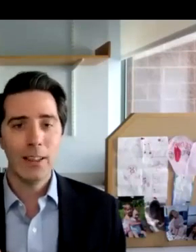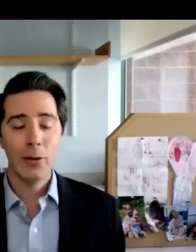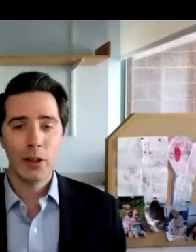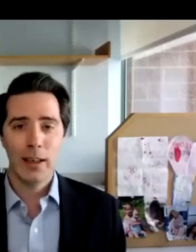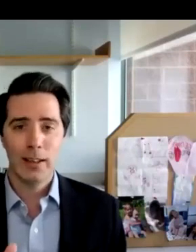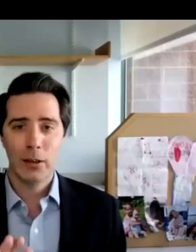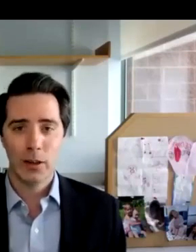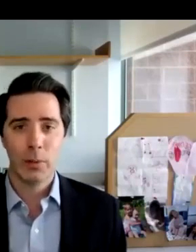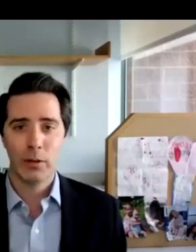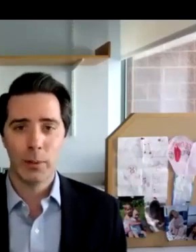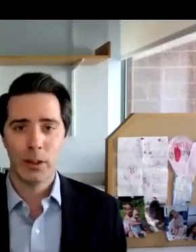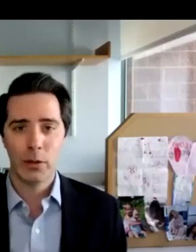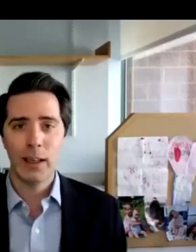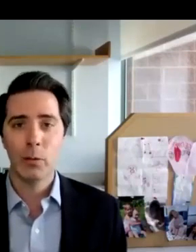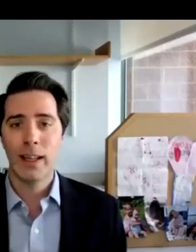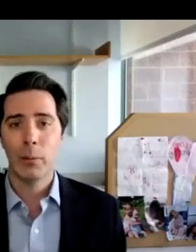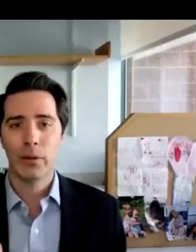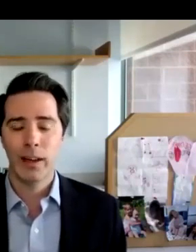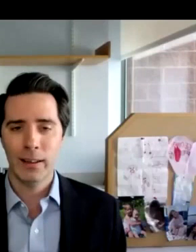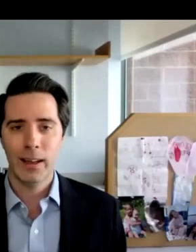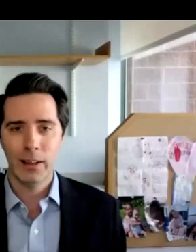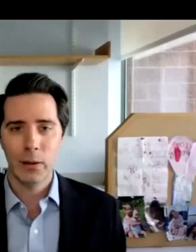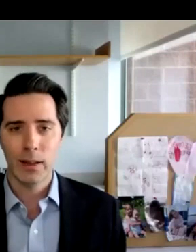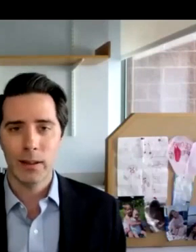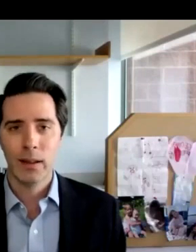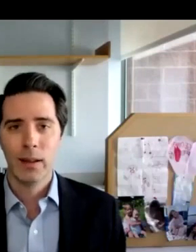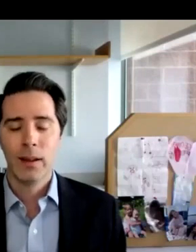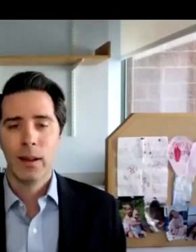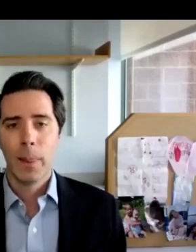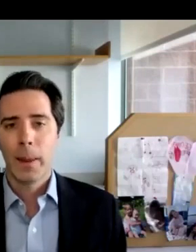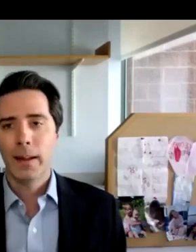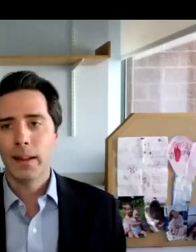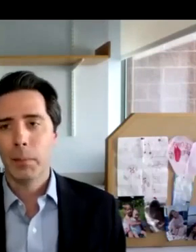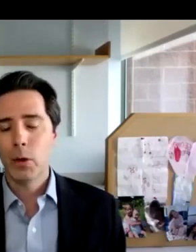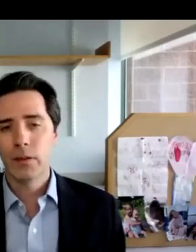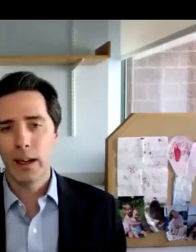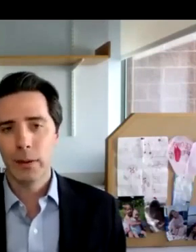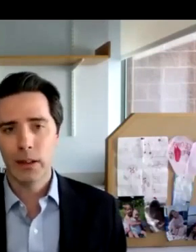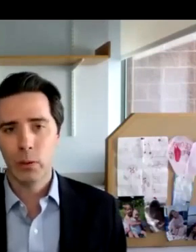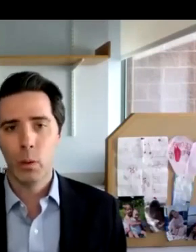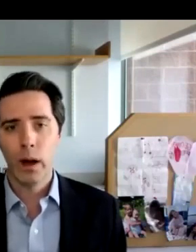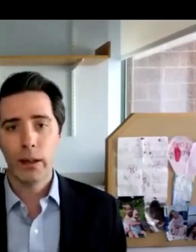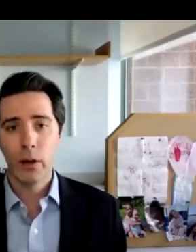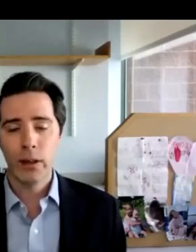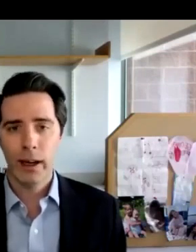can use genetics to just perform a screen without providing a diagnosis